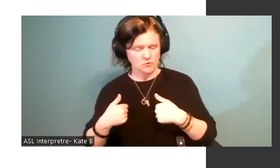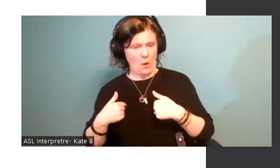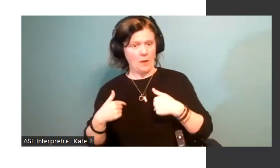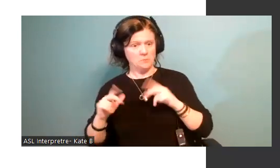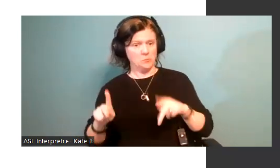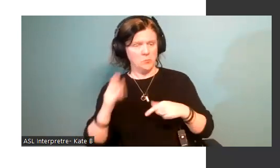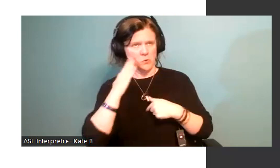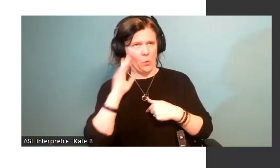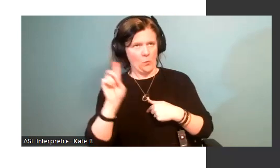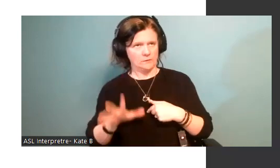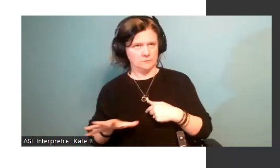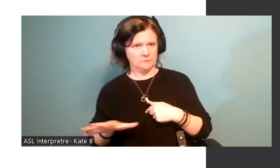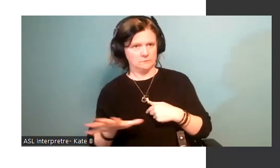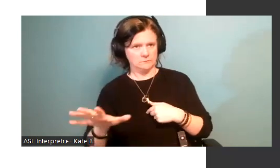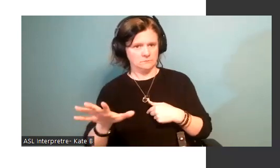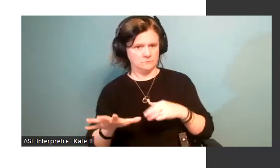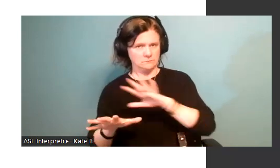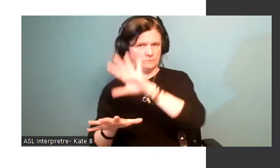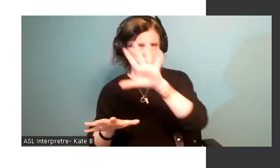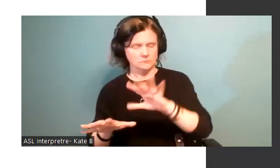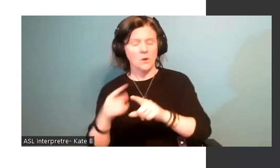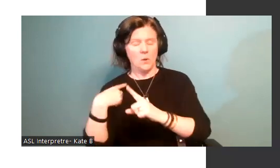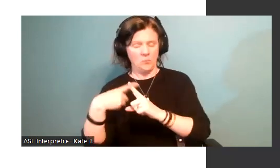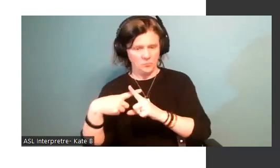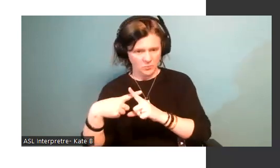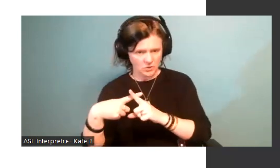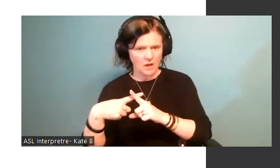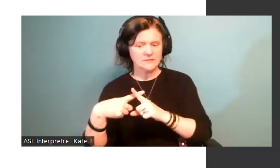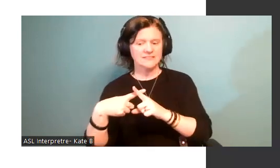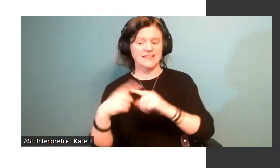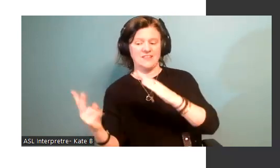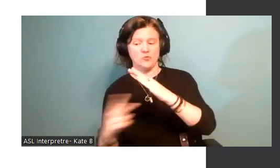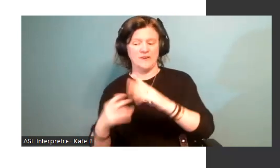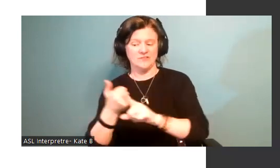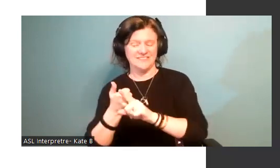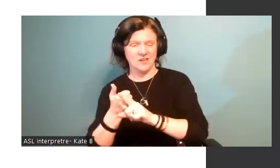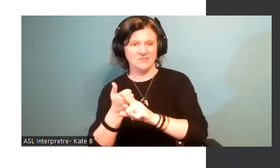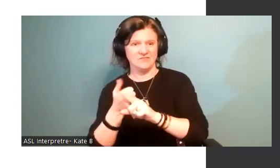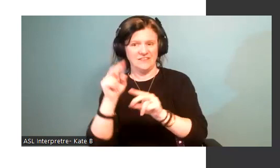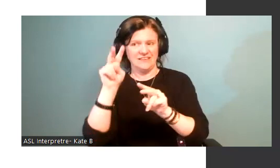user moves the next element those will switch, so